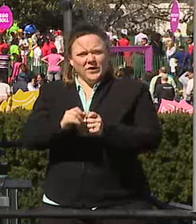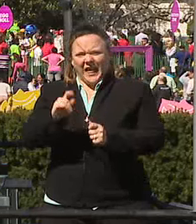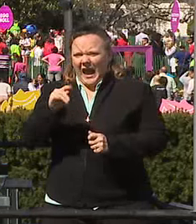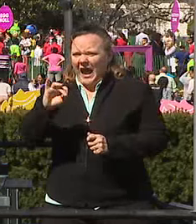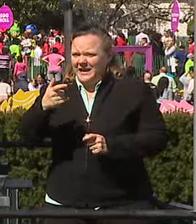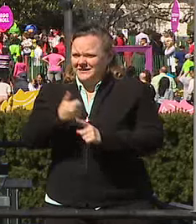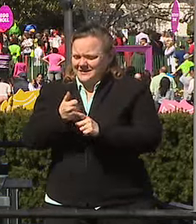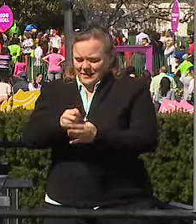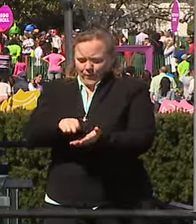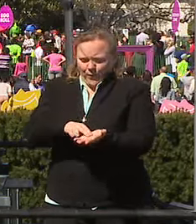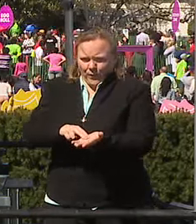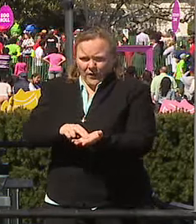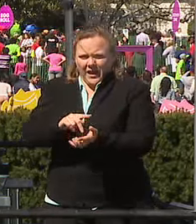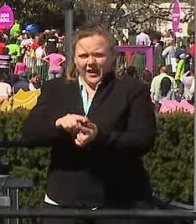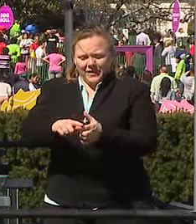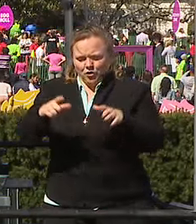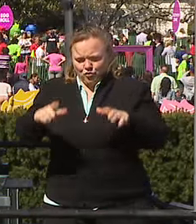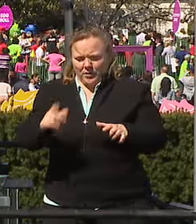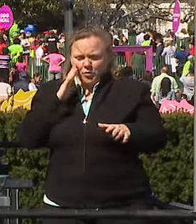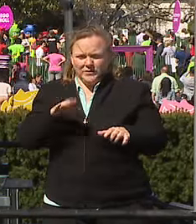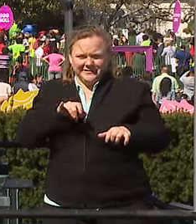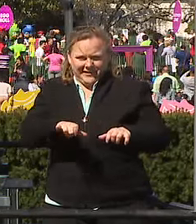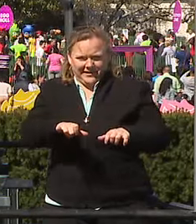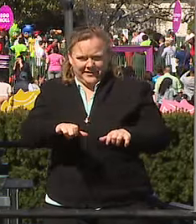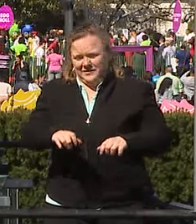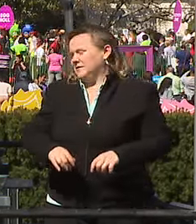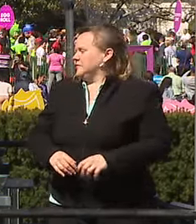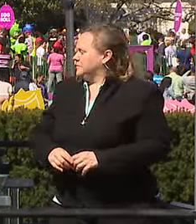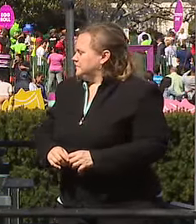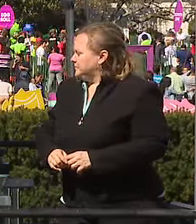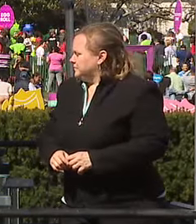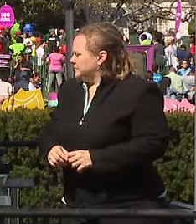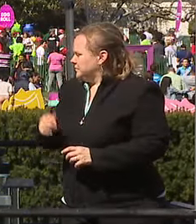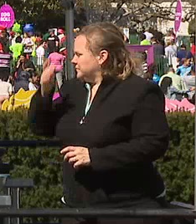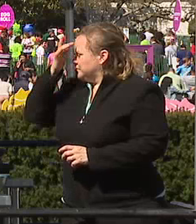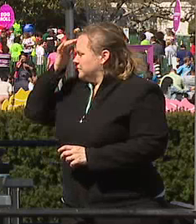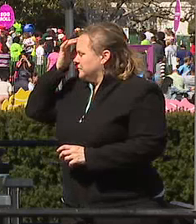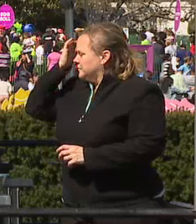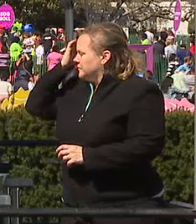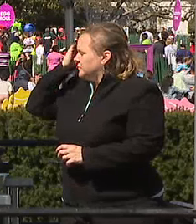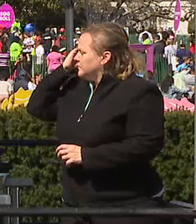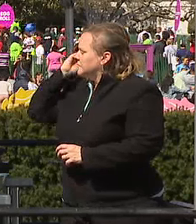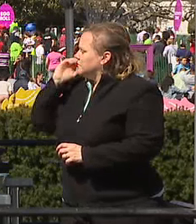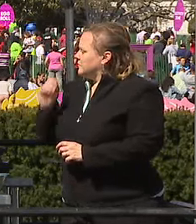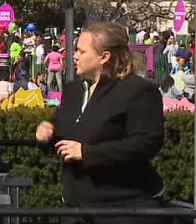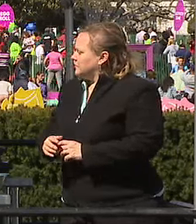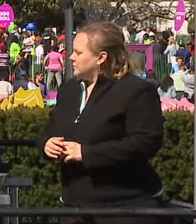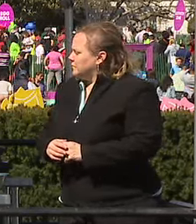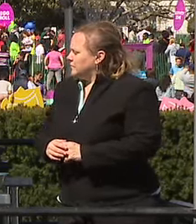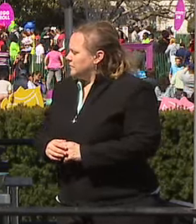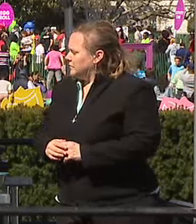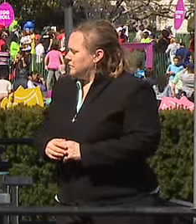that, and then you just add a layer of your icing.